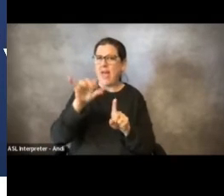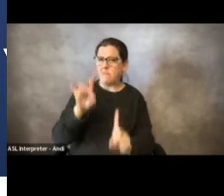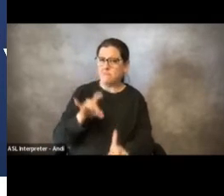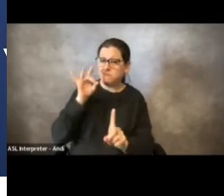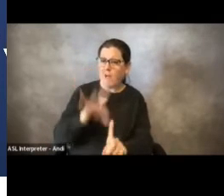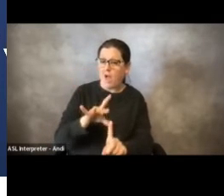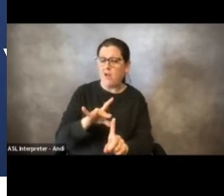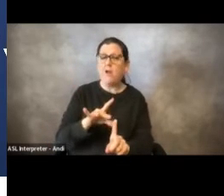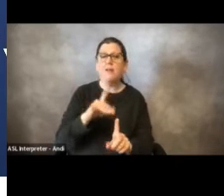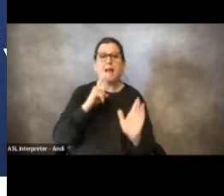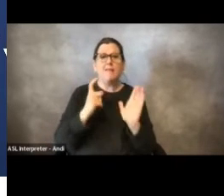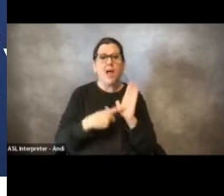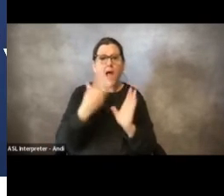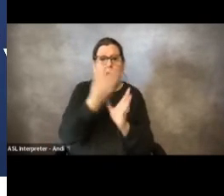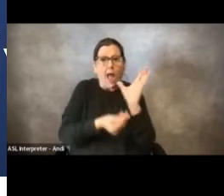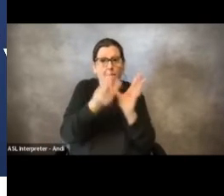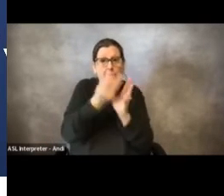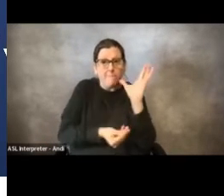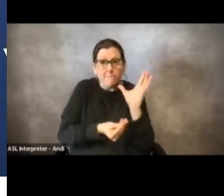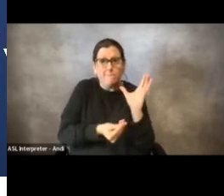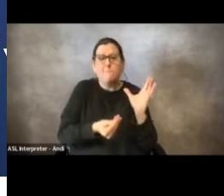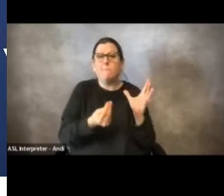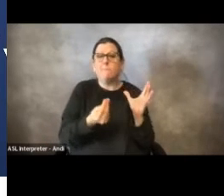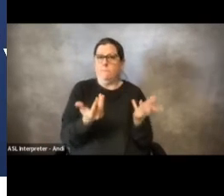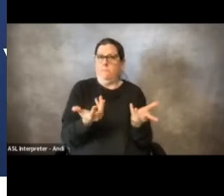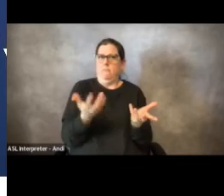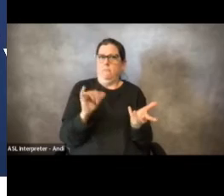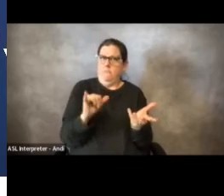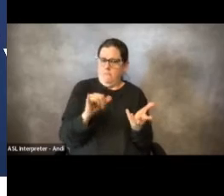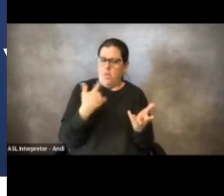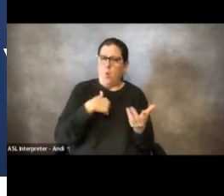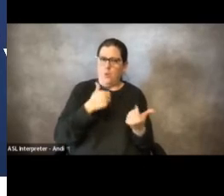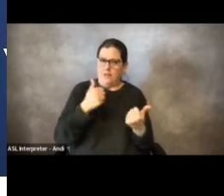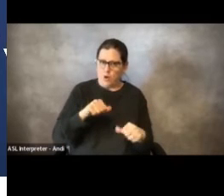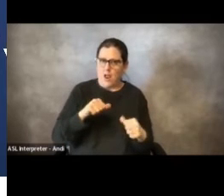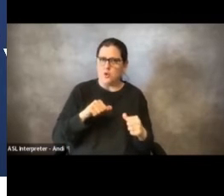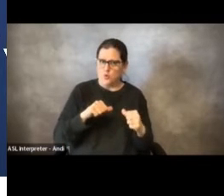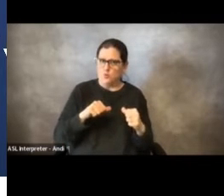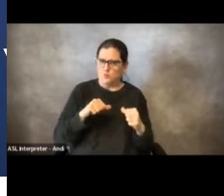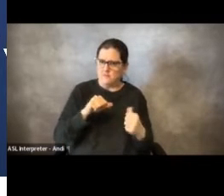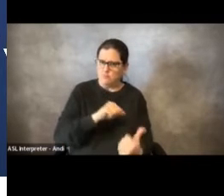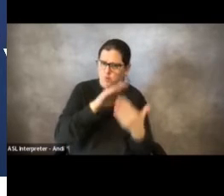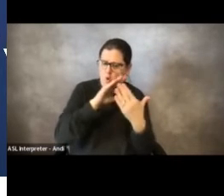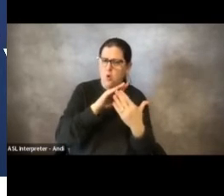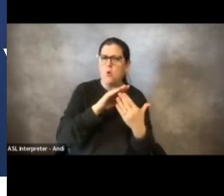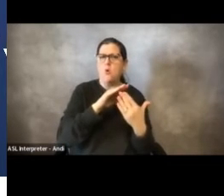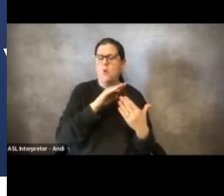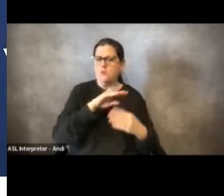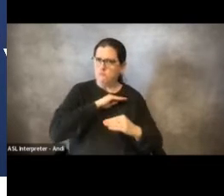identification of gaps where we don't where we need things developed in the LINK Centers really trying to fill in those gaps as we identify them. We